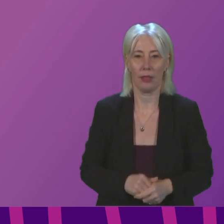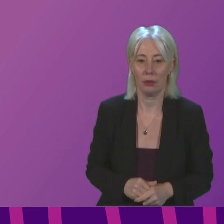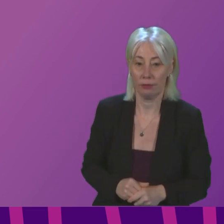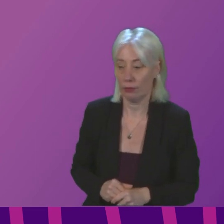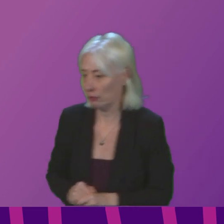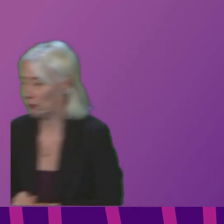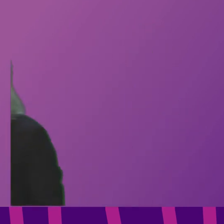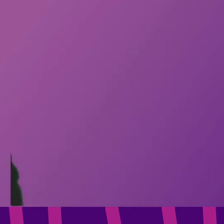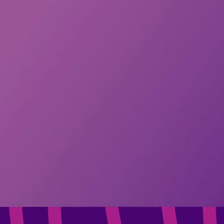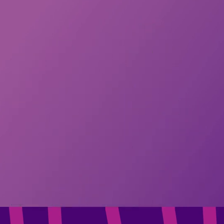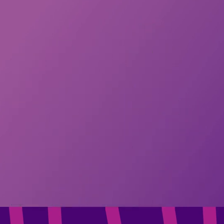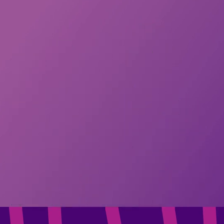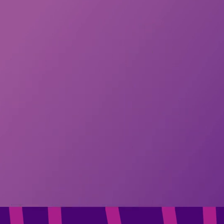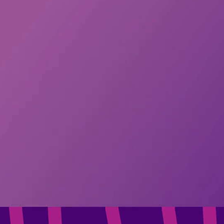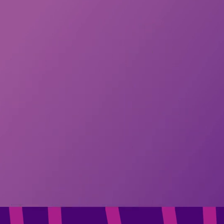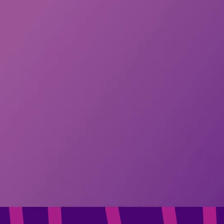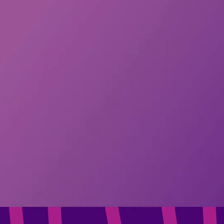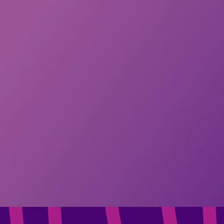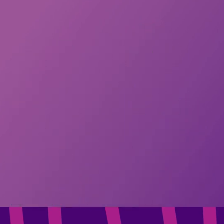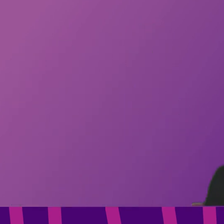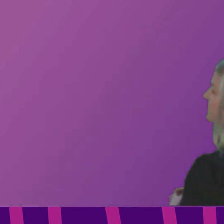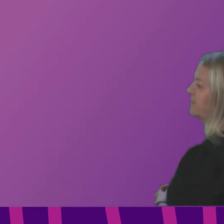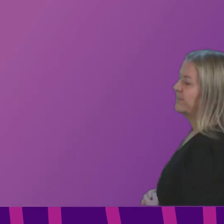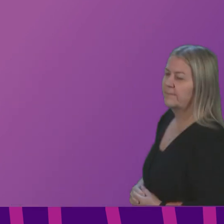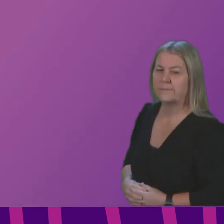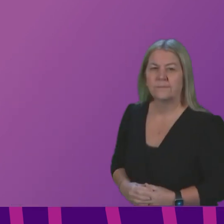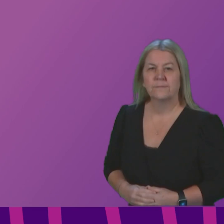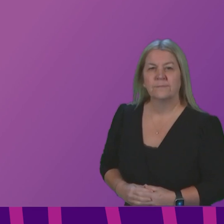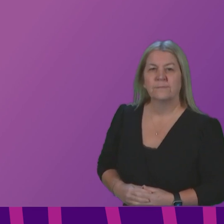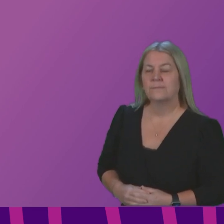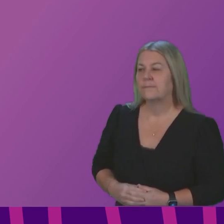As my colleague Paul Sweeney has said, one of the positives from the COP in Glasgow was